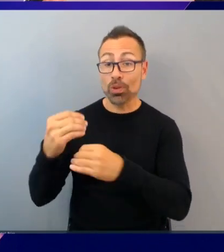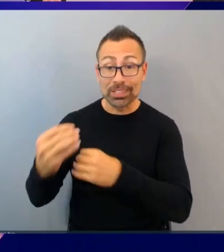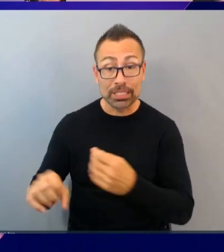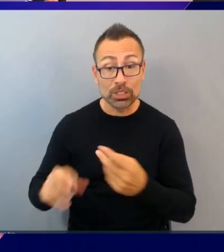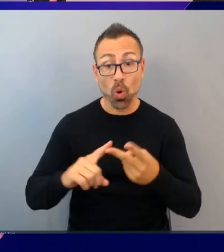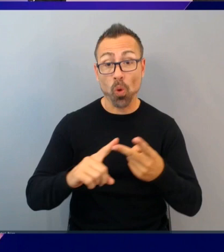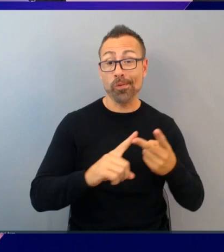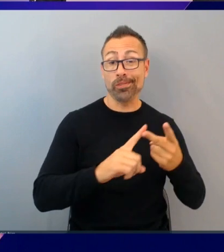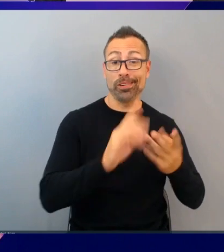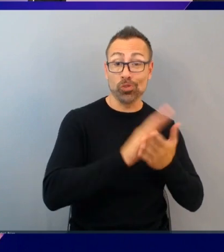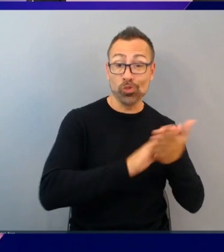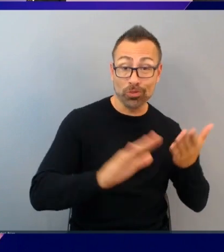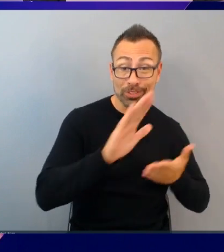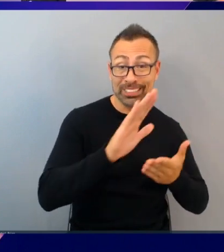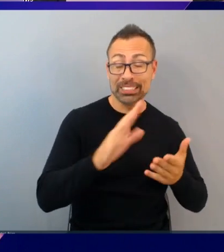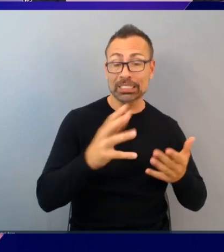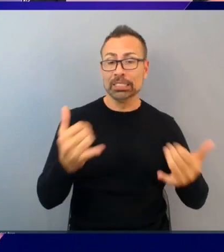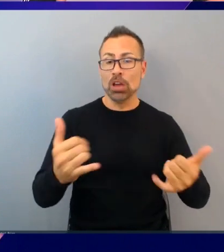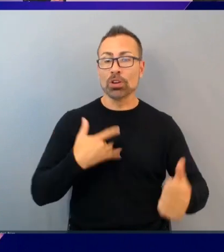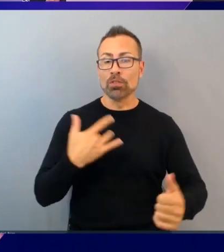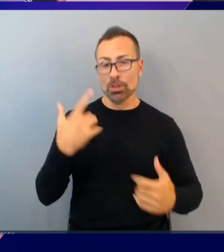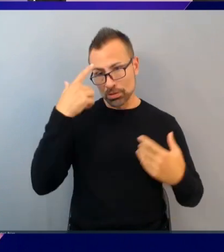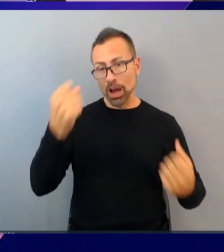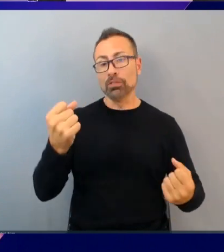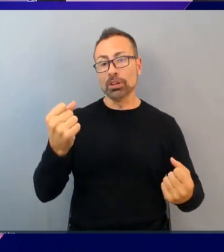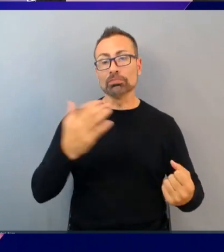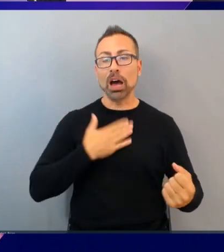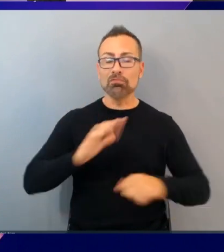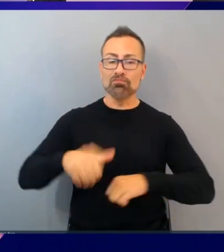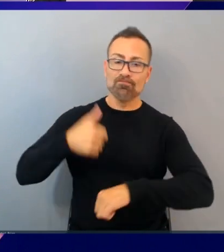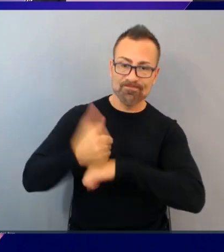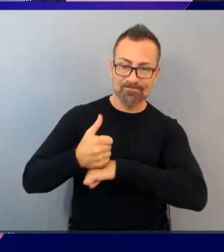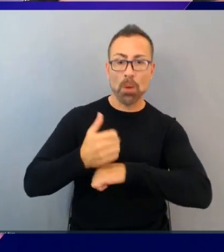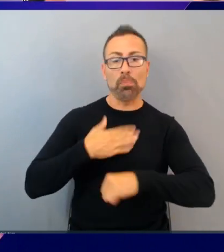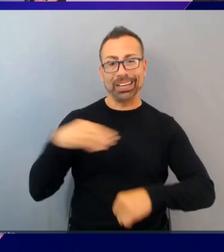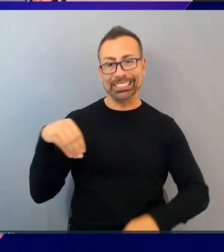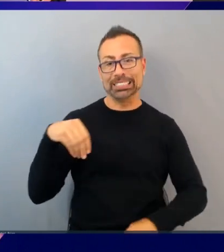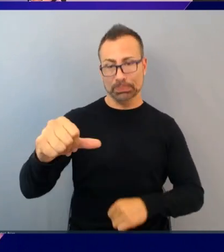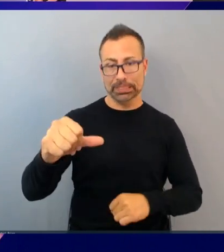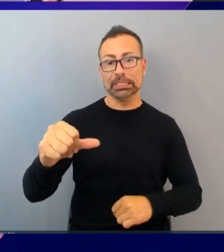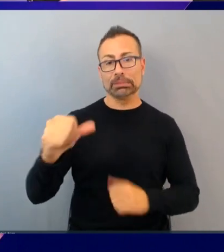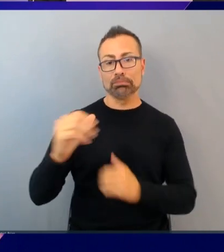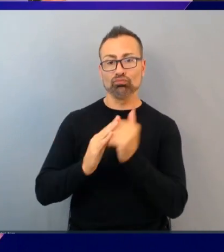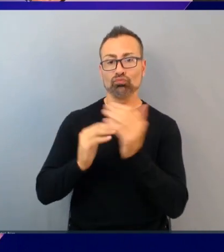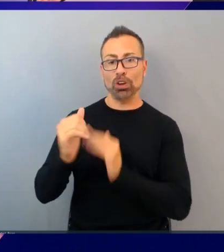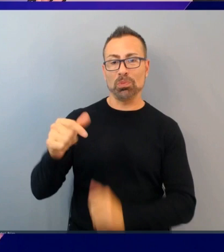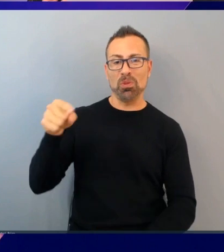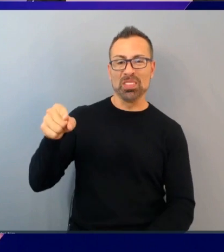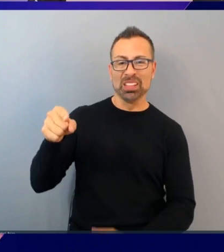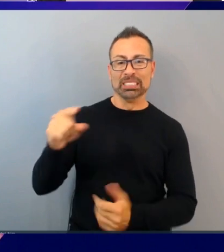okay, here's what I'm comfortable spending, here's how much I wanna allocate for each person, and I know we won't exceed that unless I want to.